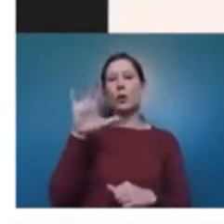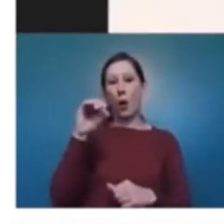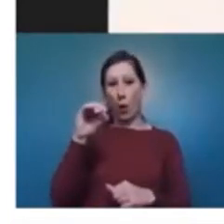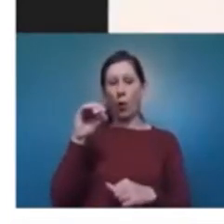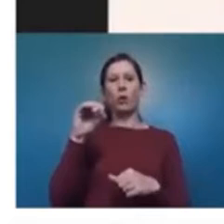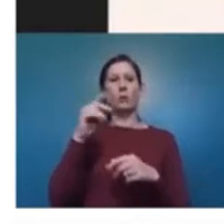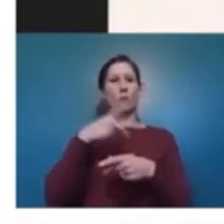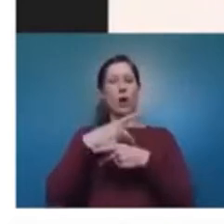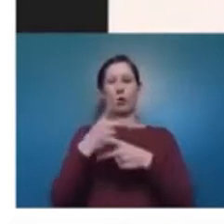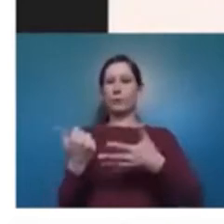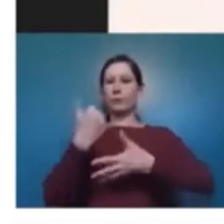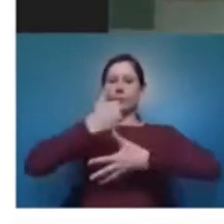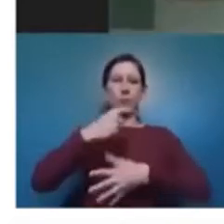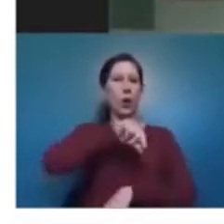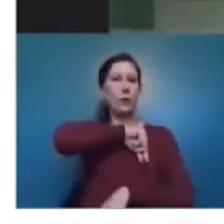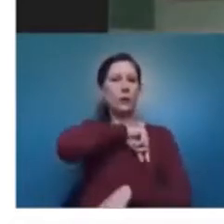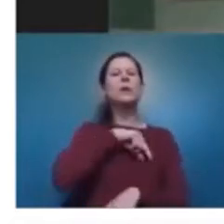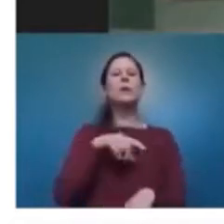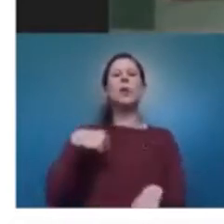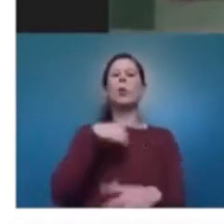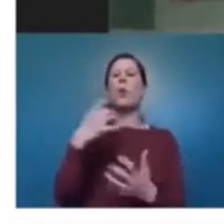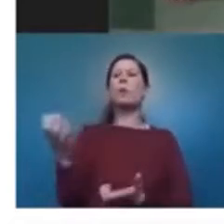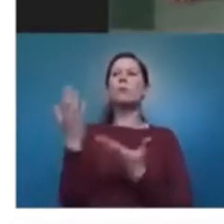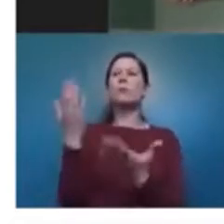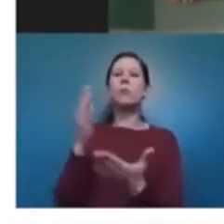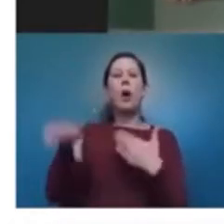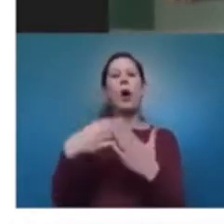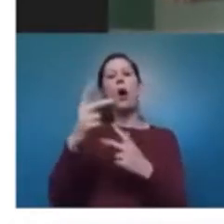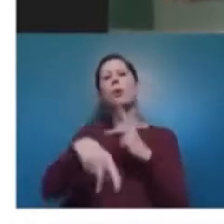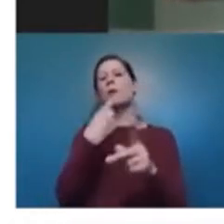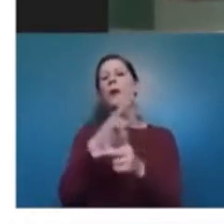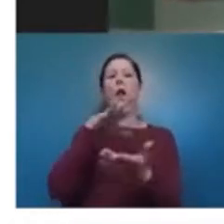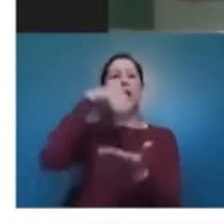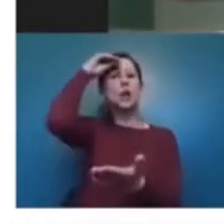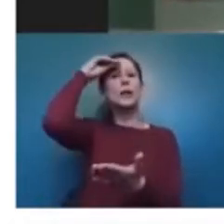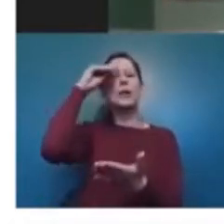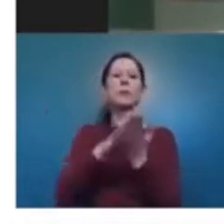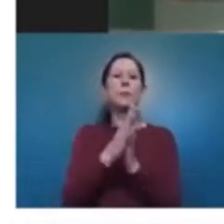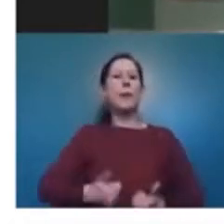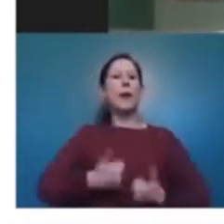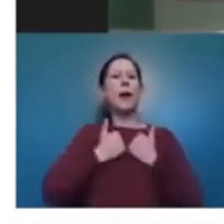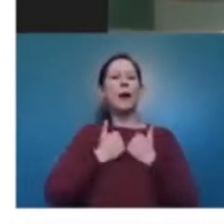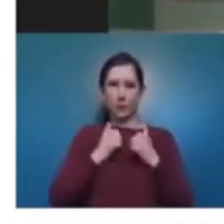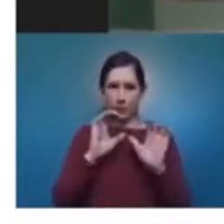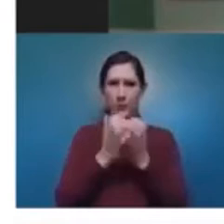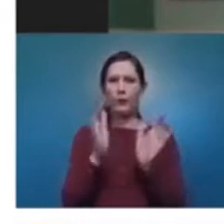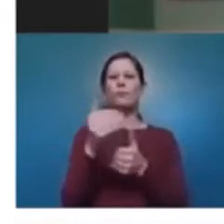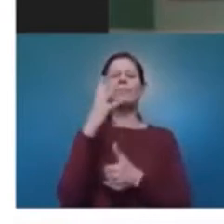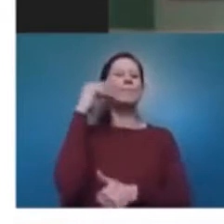and thoughtful teaching in order to bring all kinds of learning to life in an authentic classroom experience.